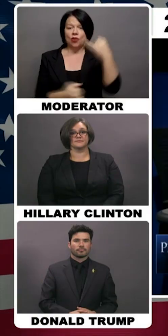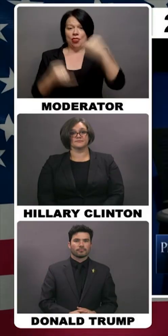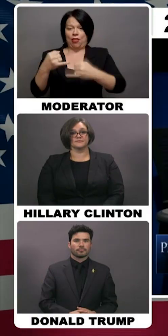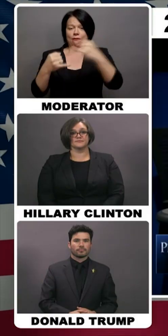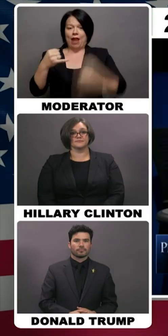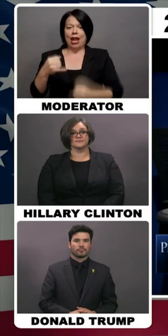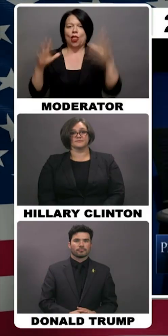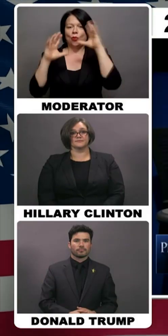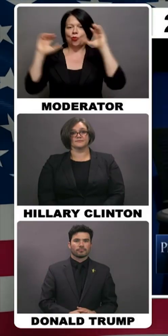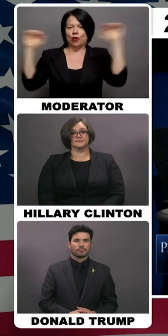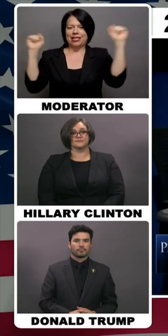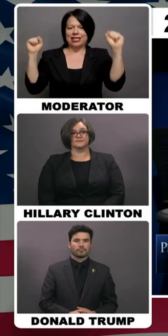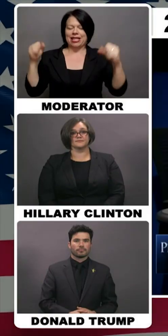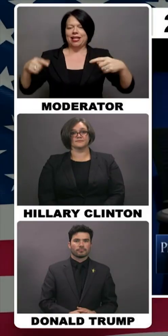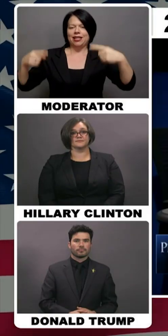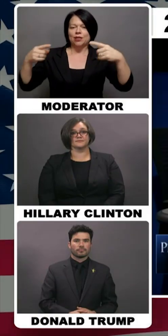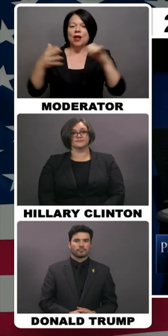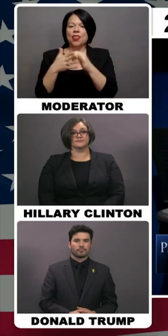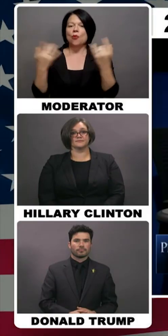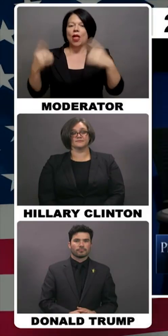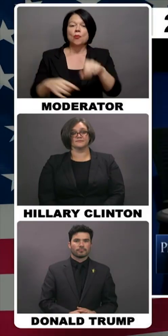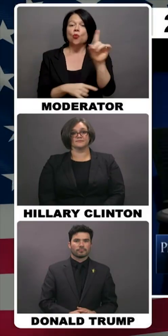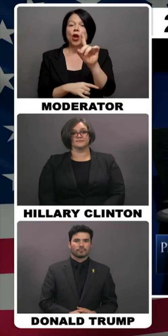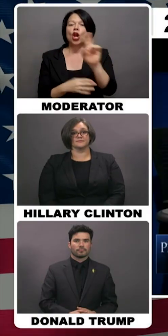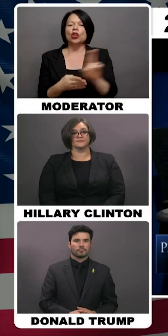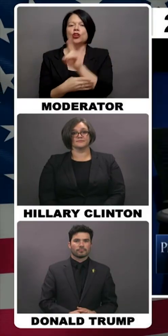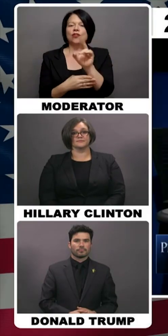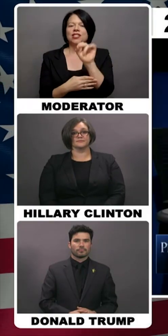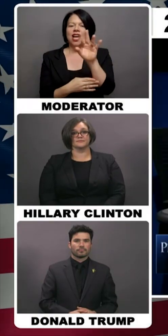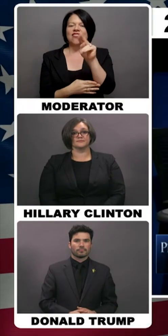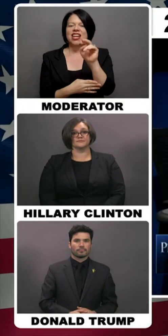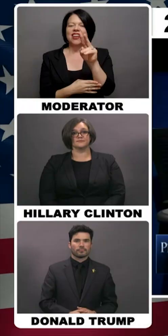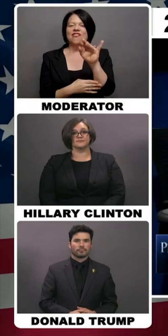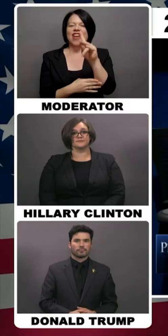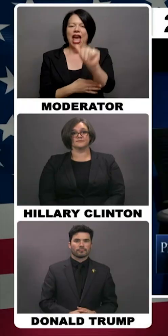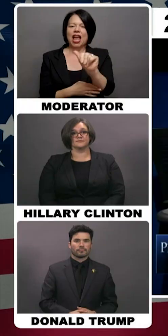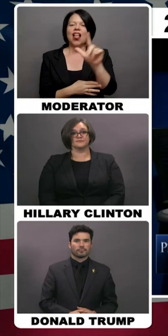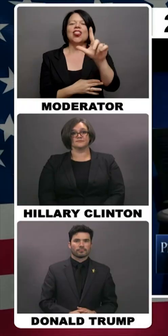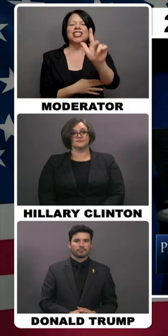that will take place at the University of Nevada Las Vegas. Goodnight, everyone.